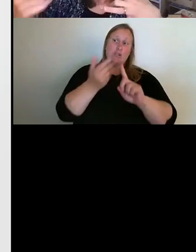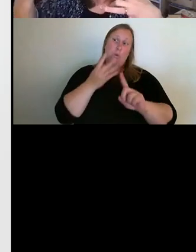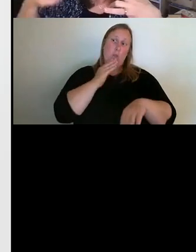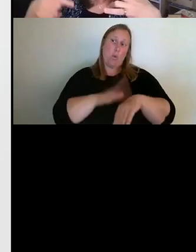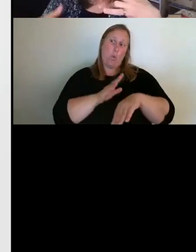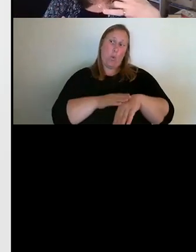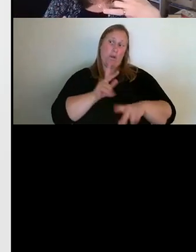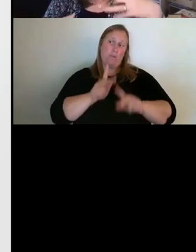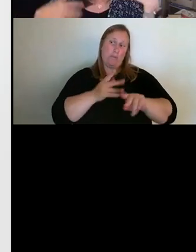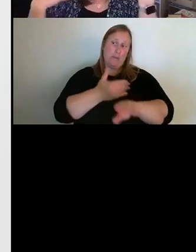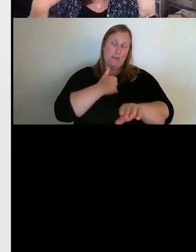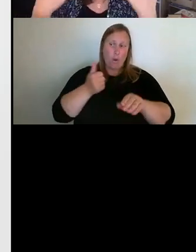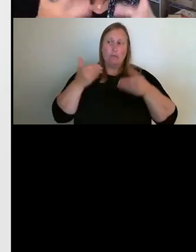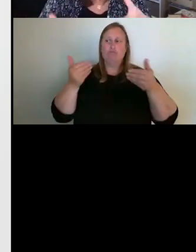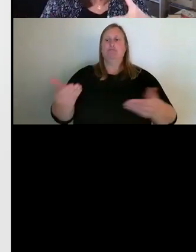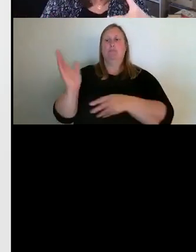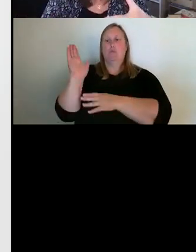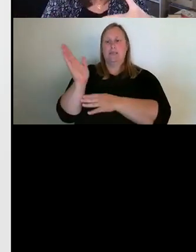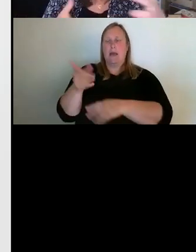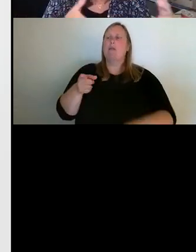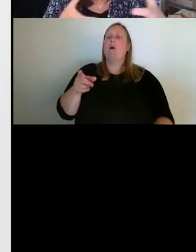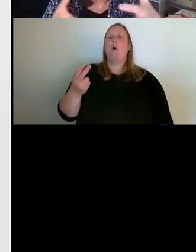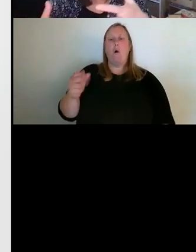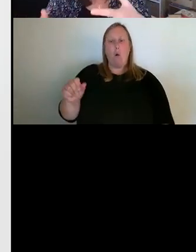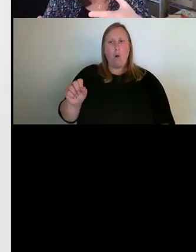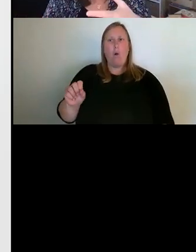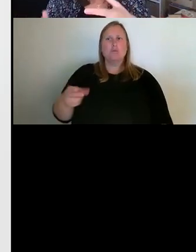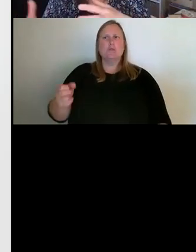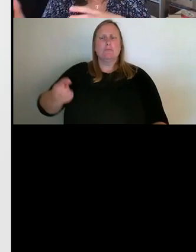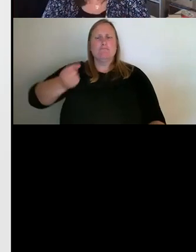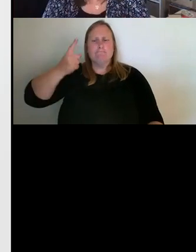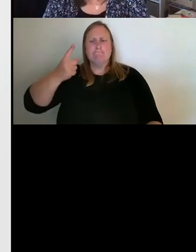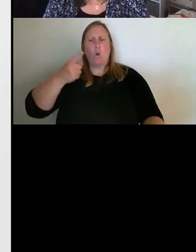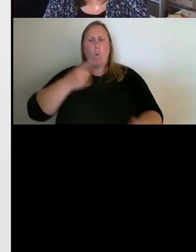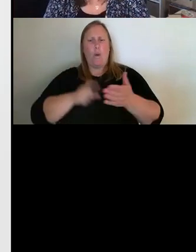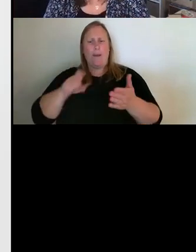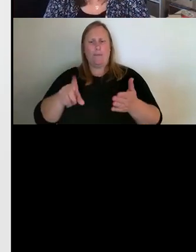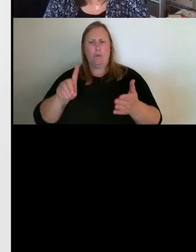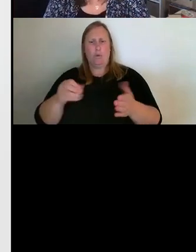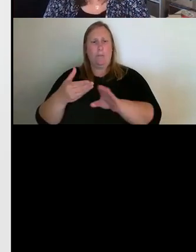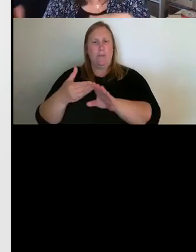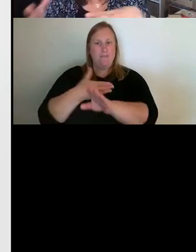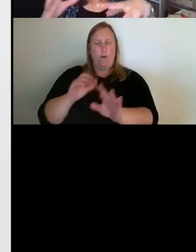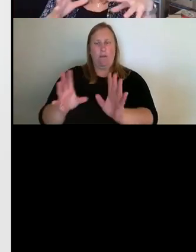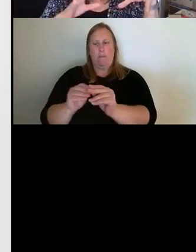Then she as a speaker doesn't fall into a content or trigger warning content.